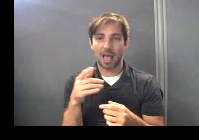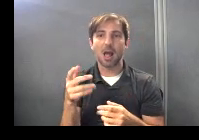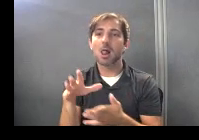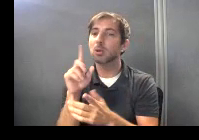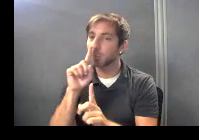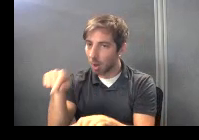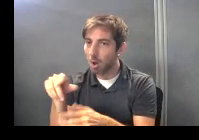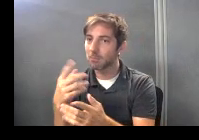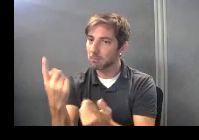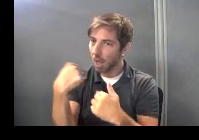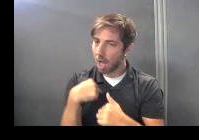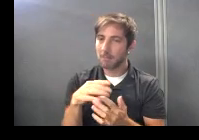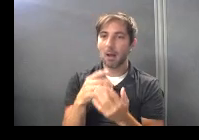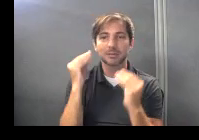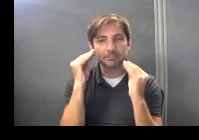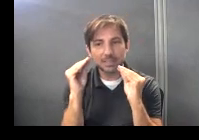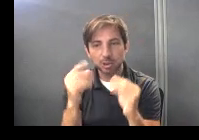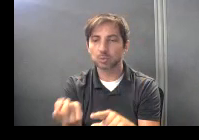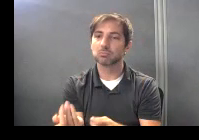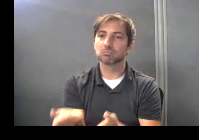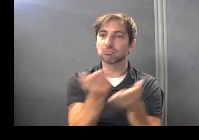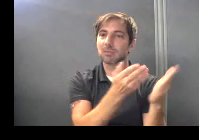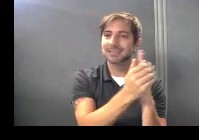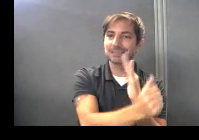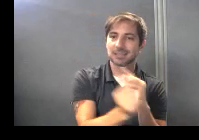IF YOU COMMITMENT TO BEING A MINDSEYE VOLUNTEER, TRAINING IS FREE.